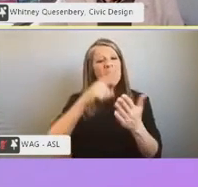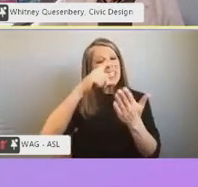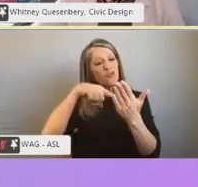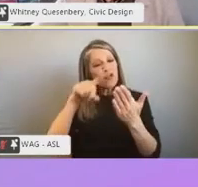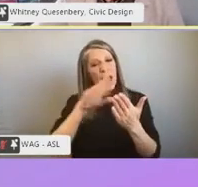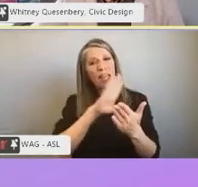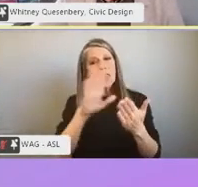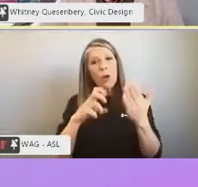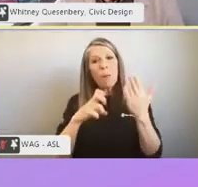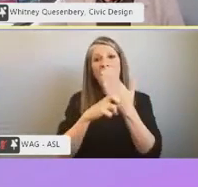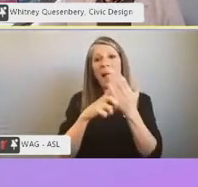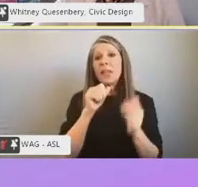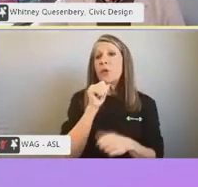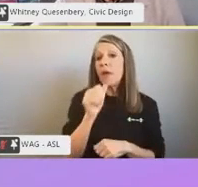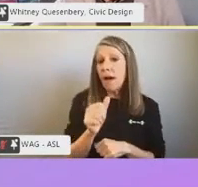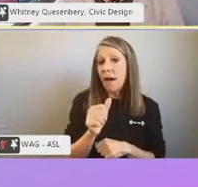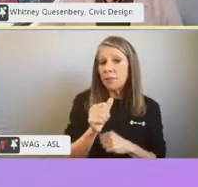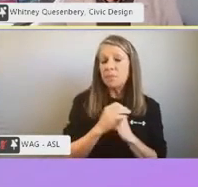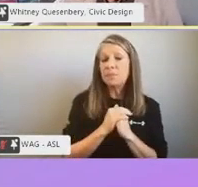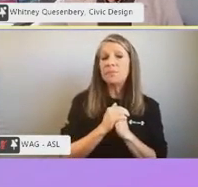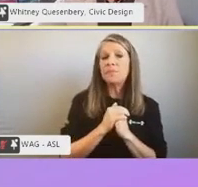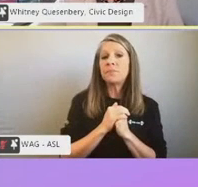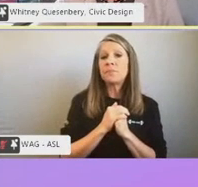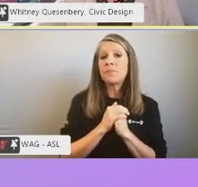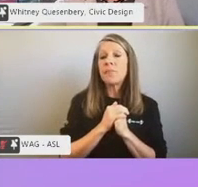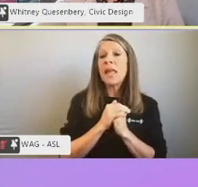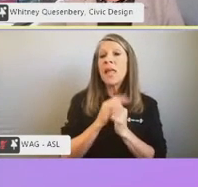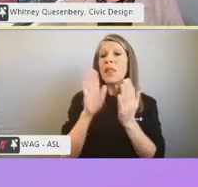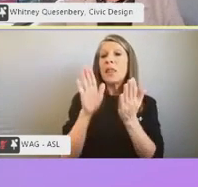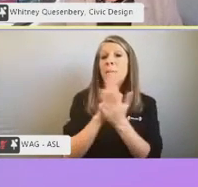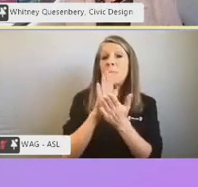else to read it for you. One of the burning questions in elections is whether people do